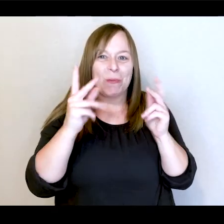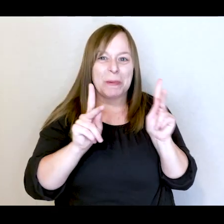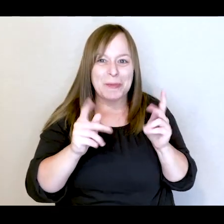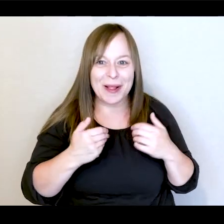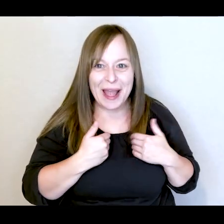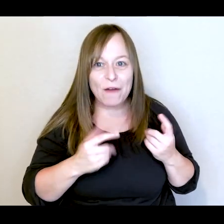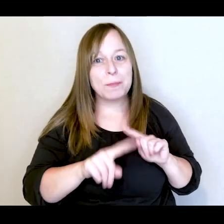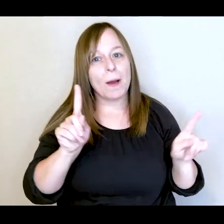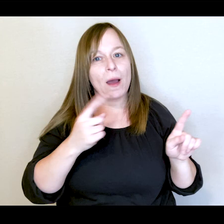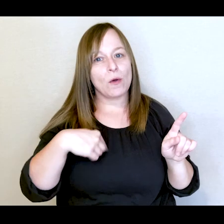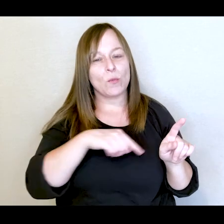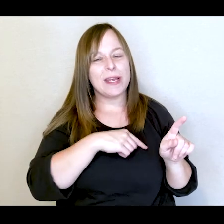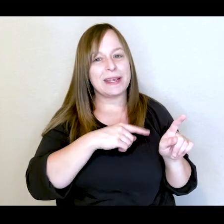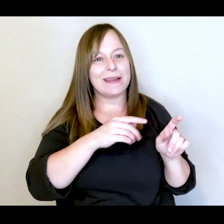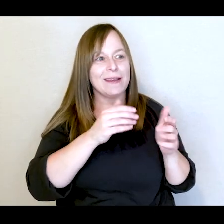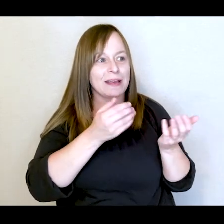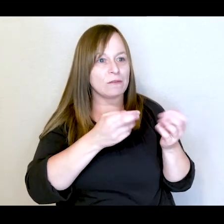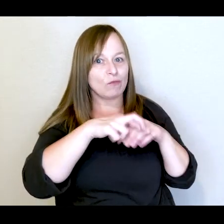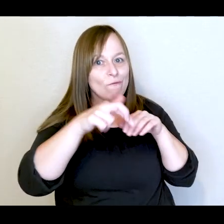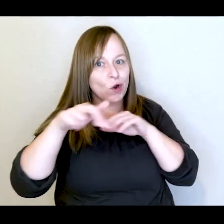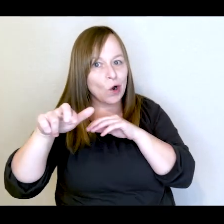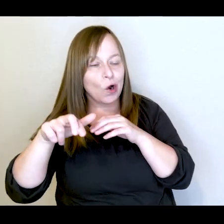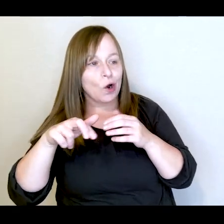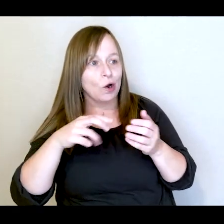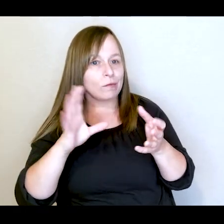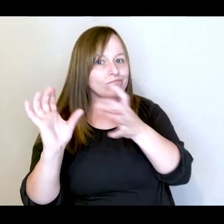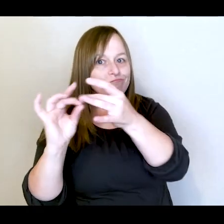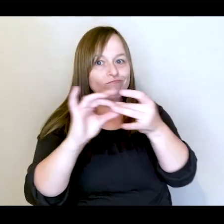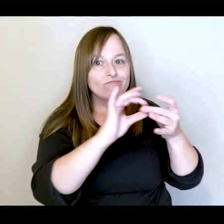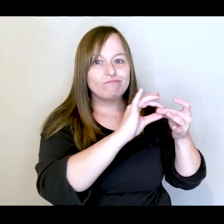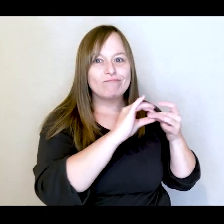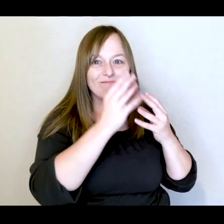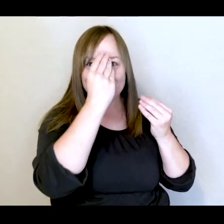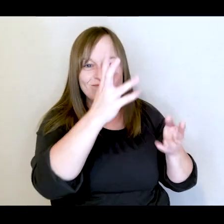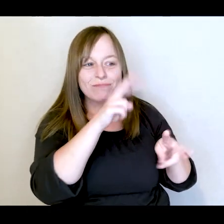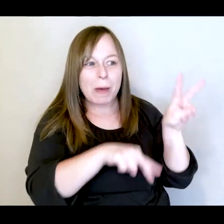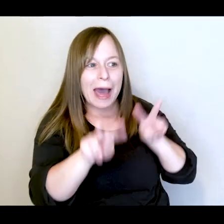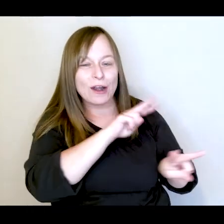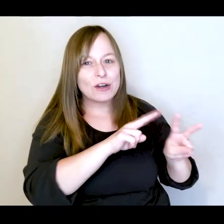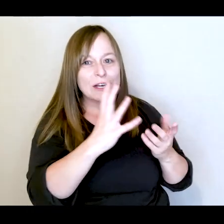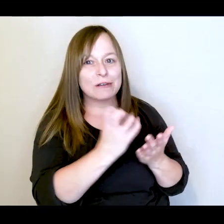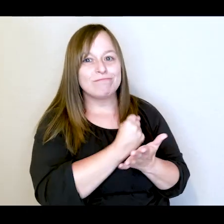human, but we can give referrals where appropriate and do monitoring or take on